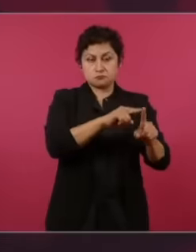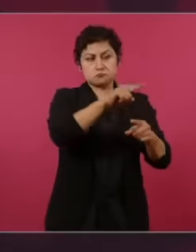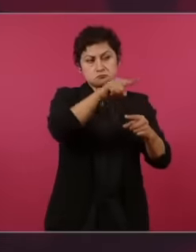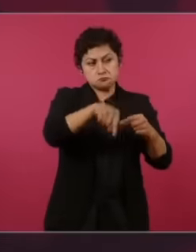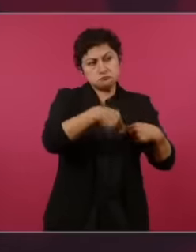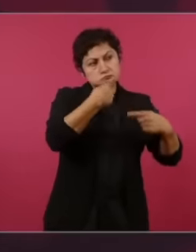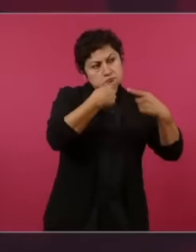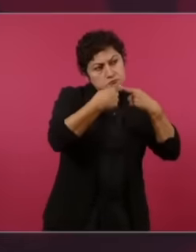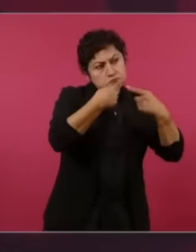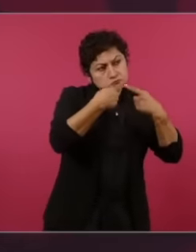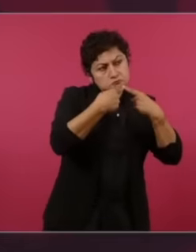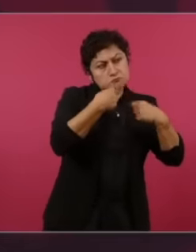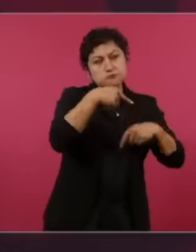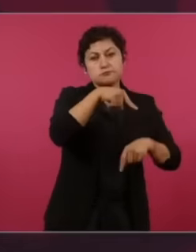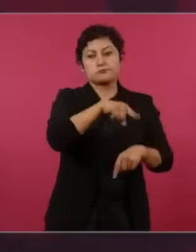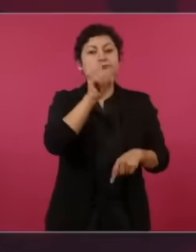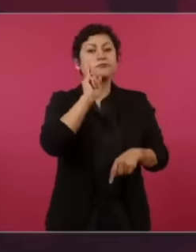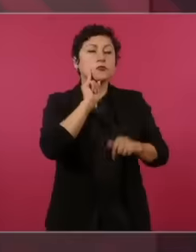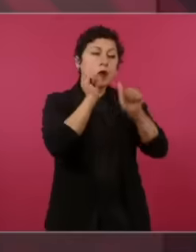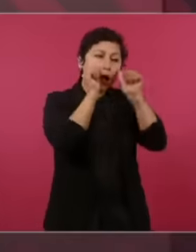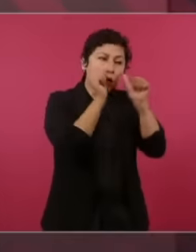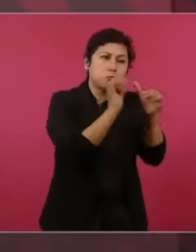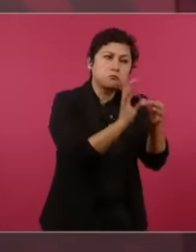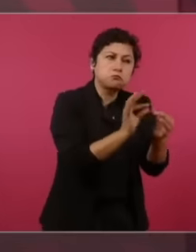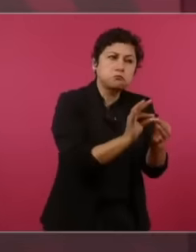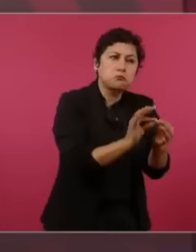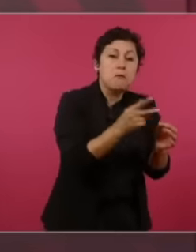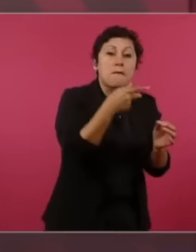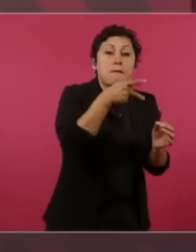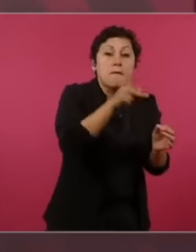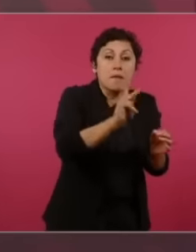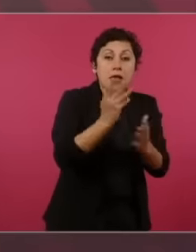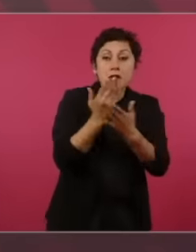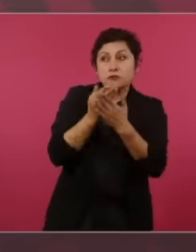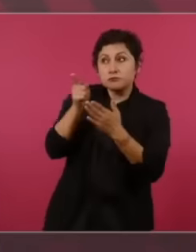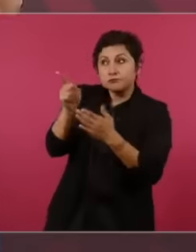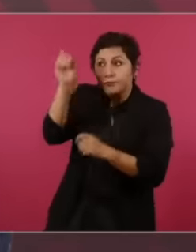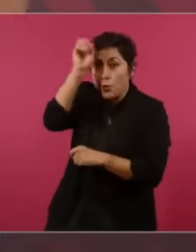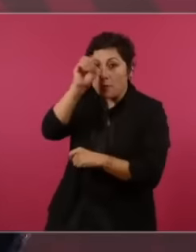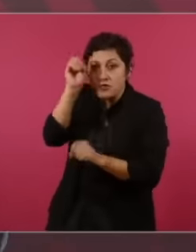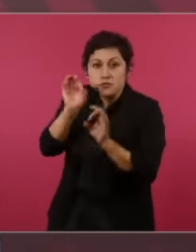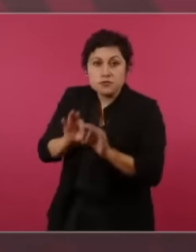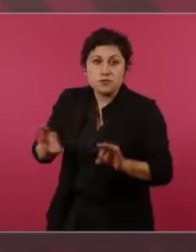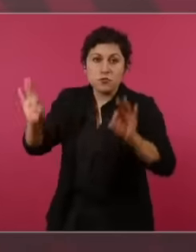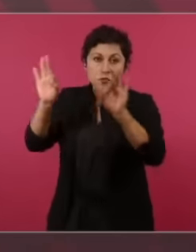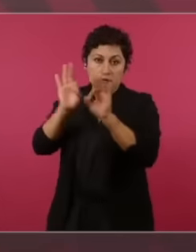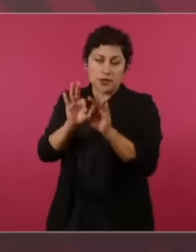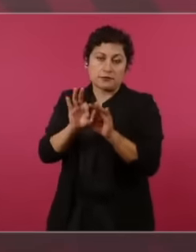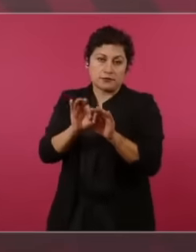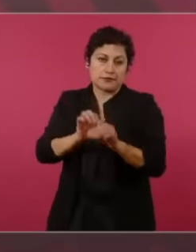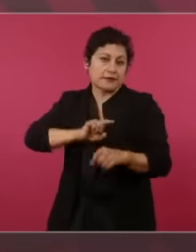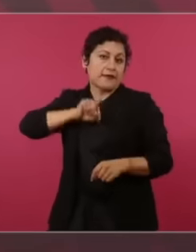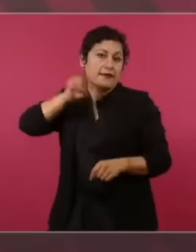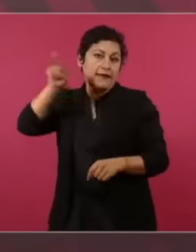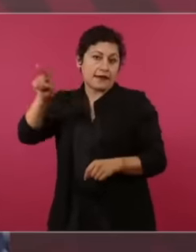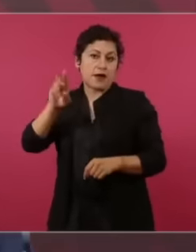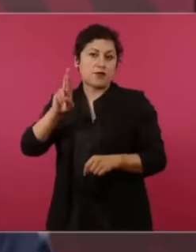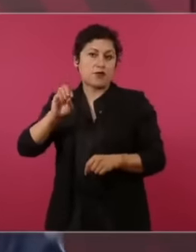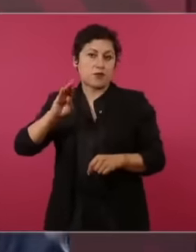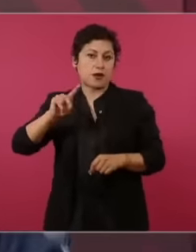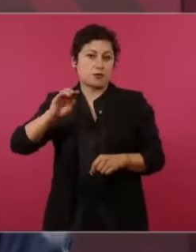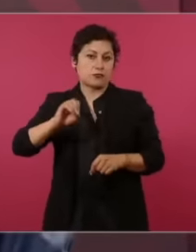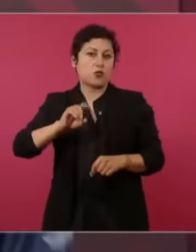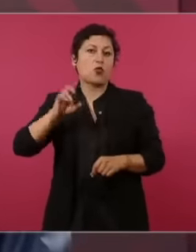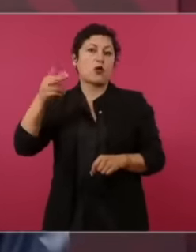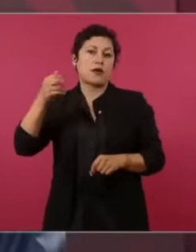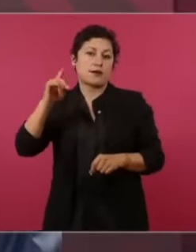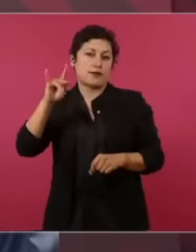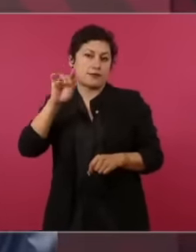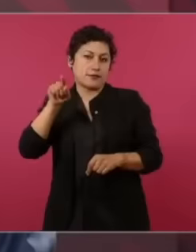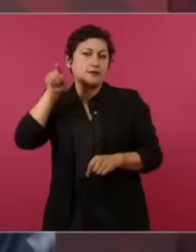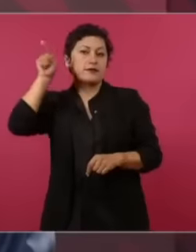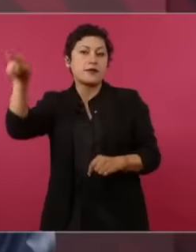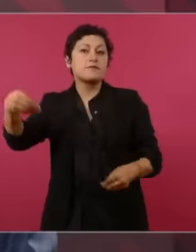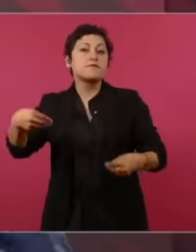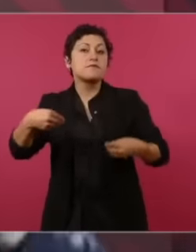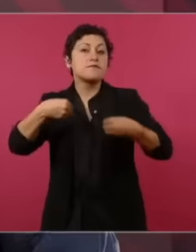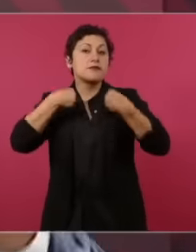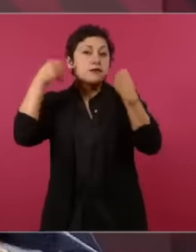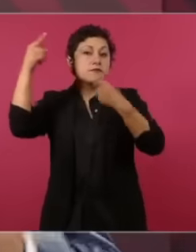then Roberto Hernández tells him that he is living in London and that in Europe, what